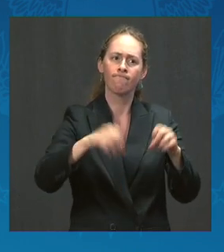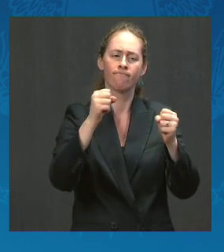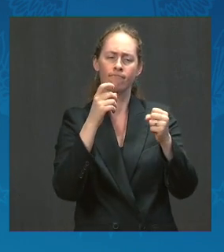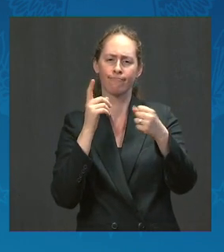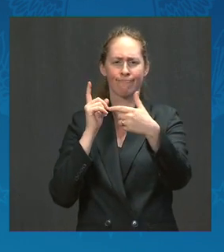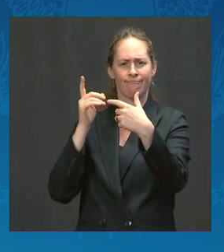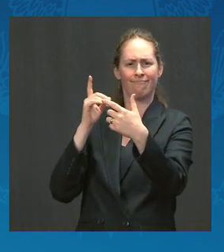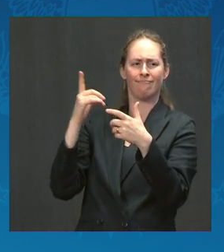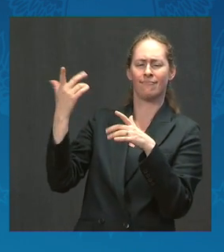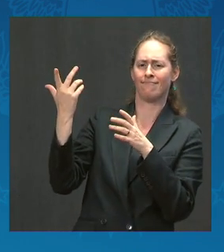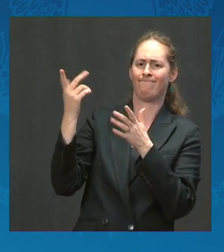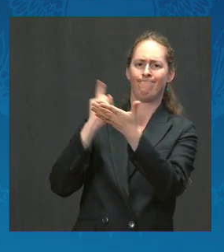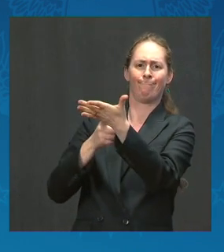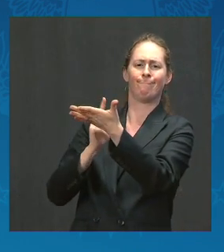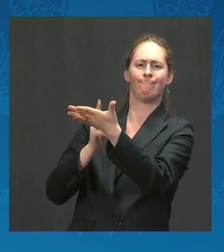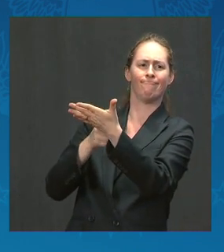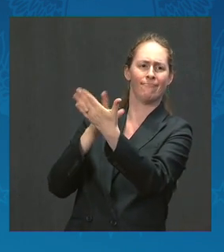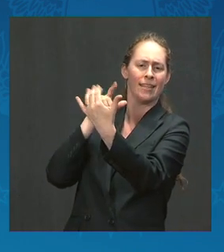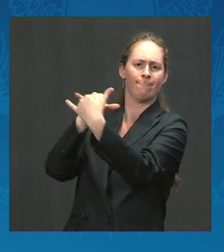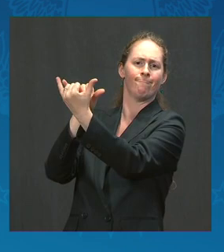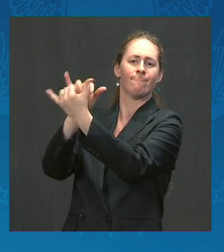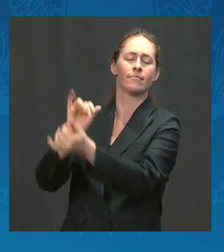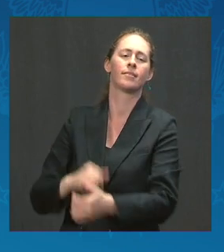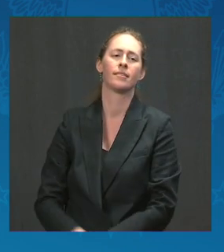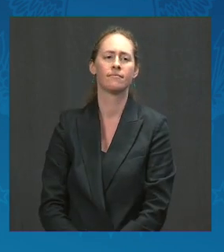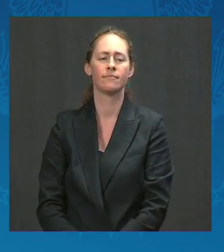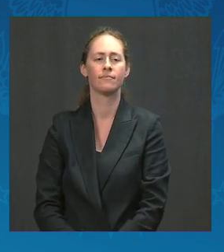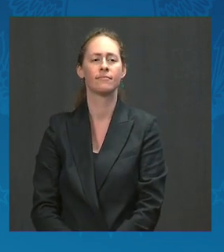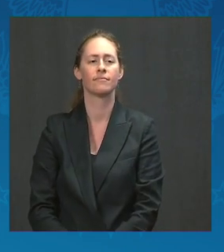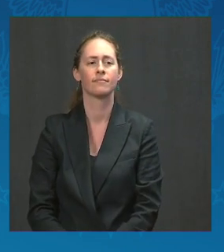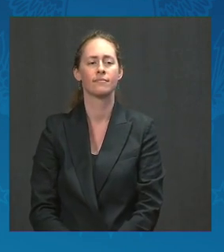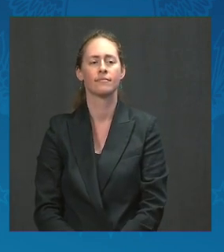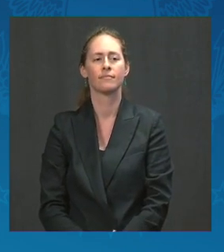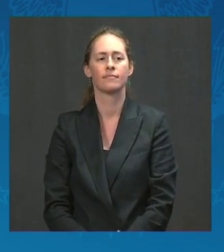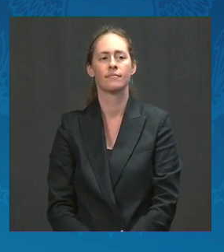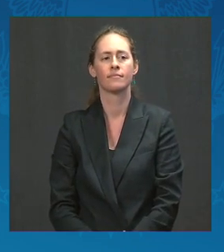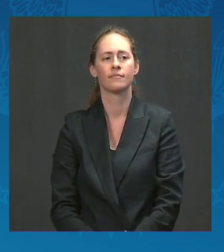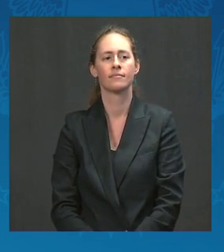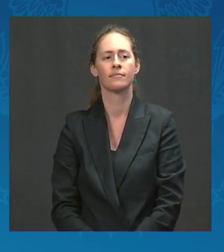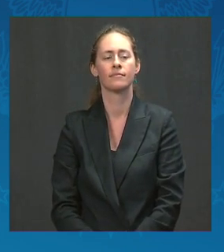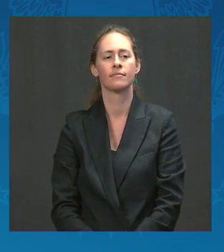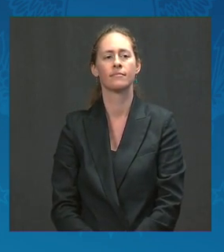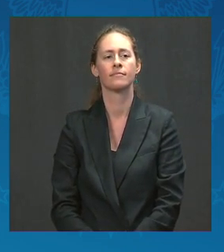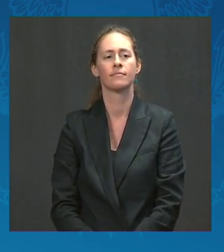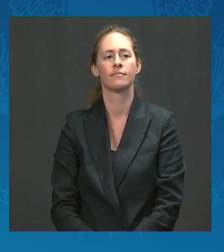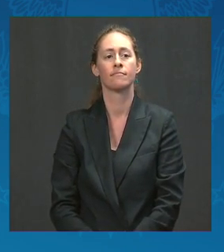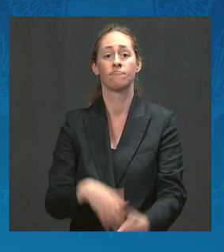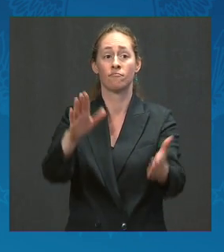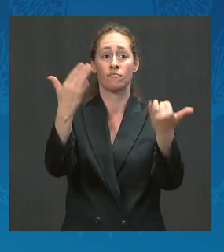And today, and today, as the right to vote